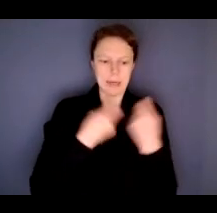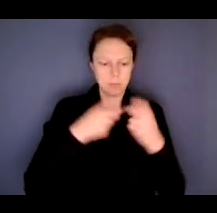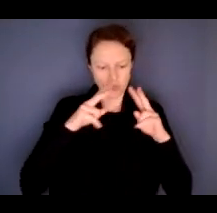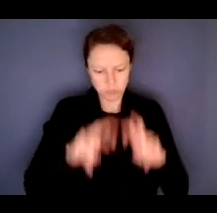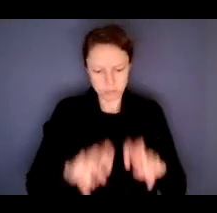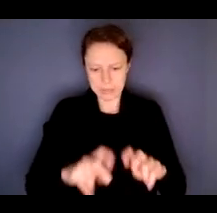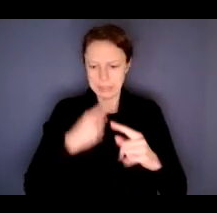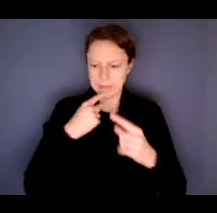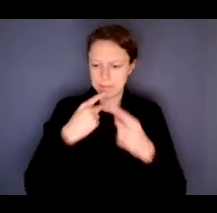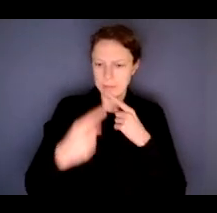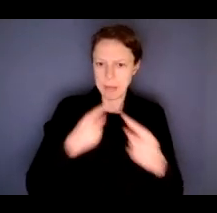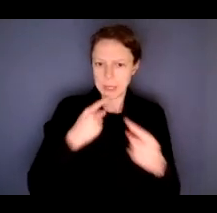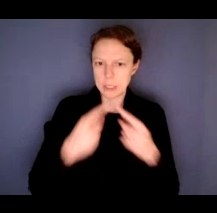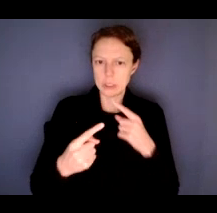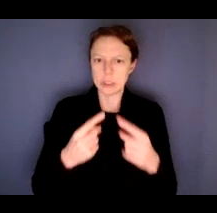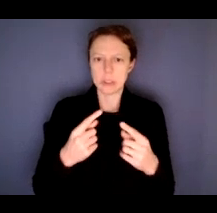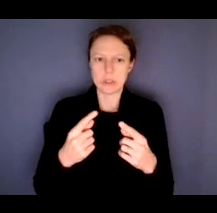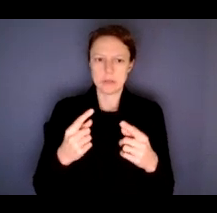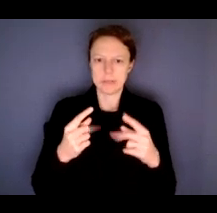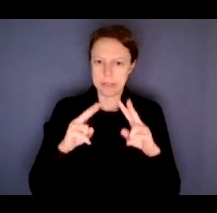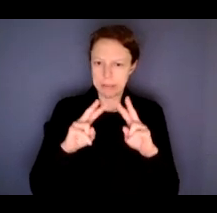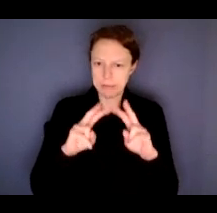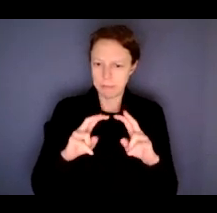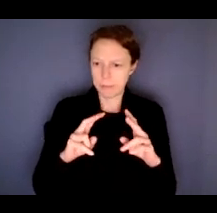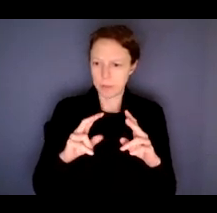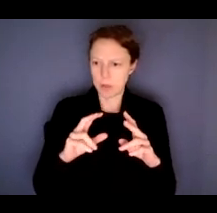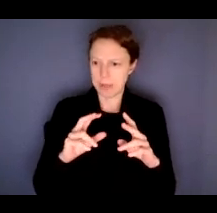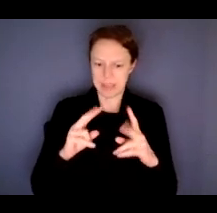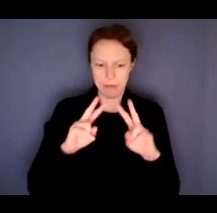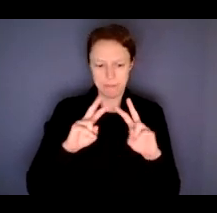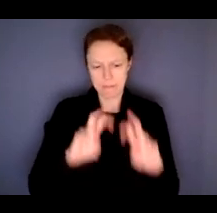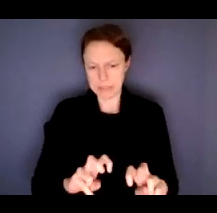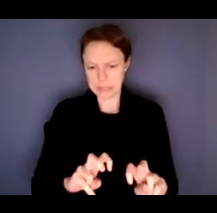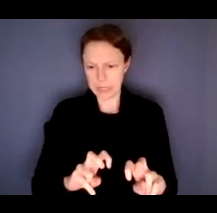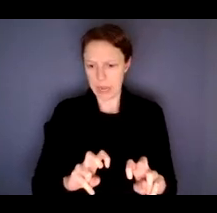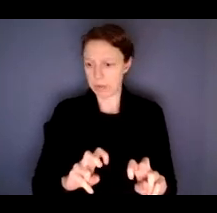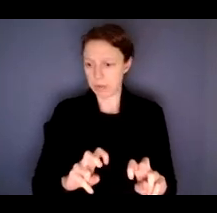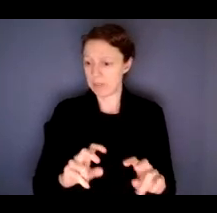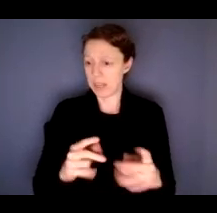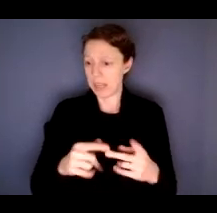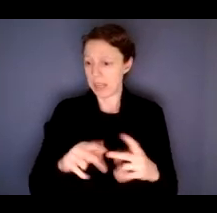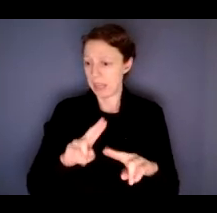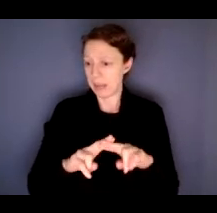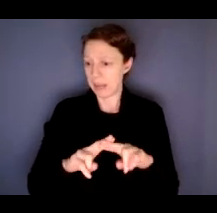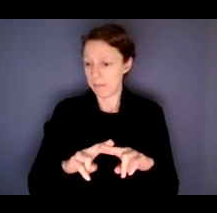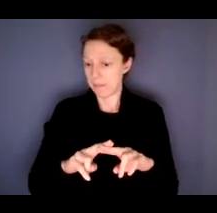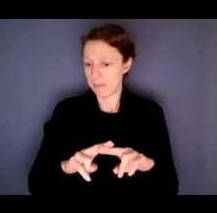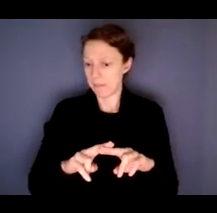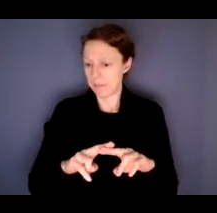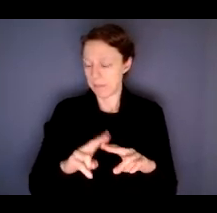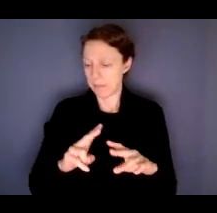information is investigated if it doesn't meet the necessary threshold but information that does lead